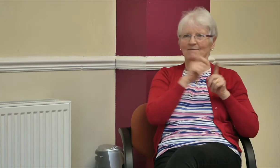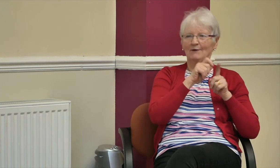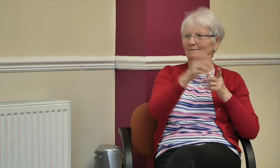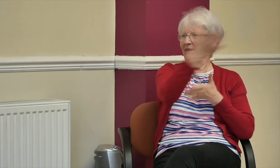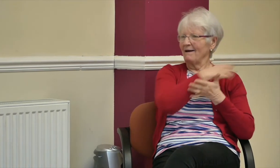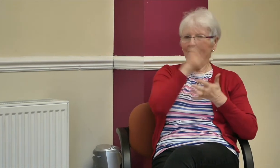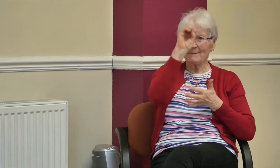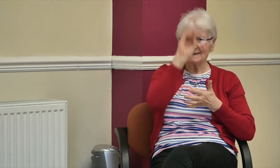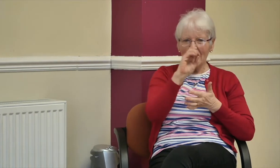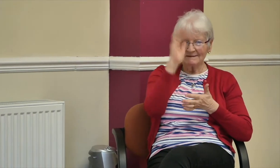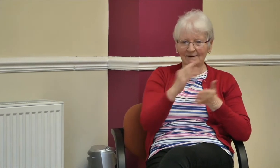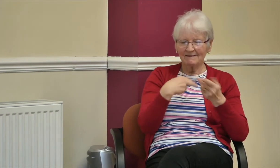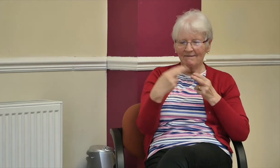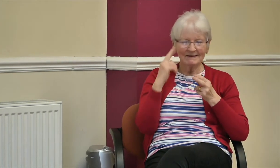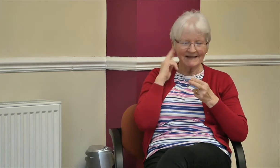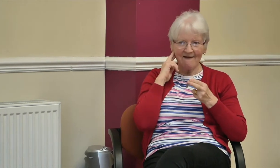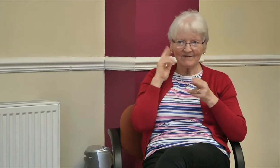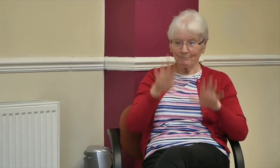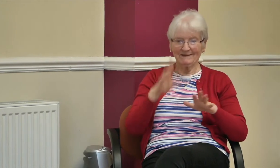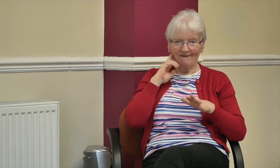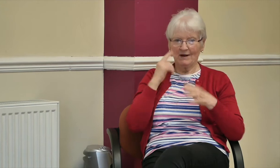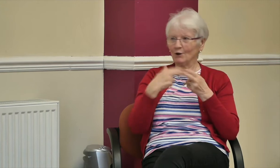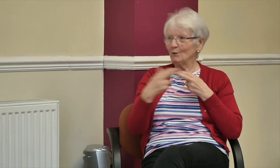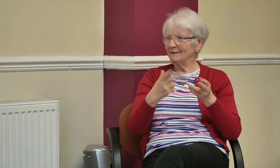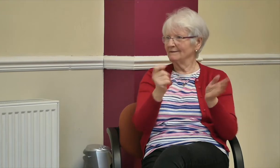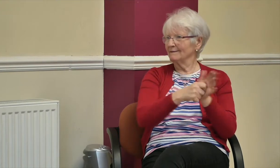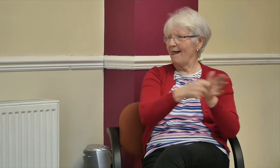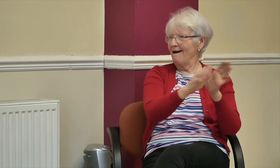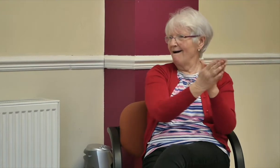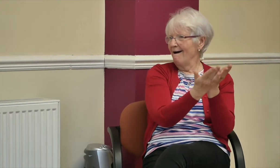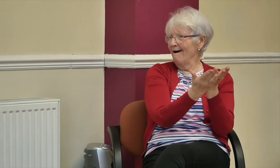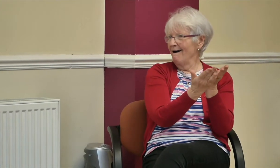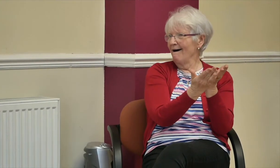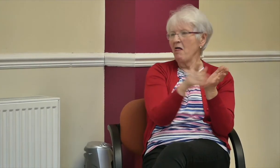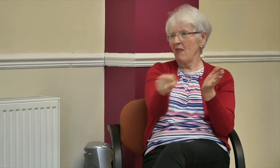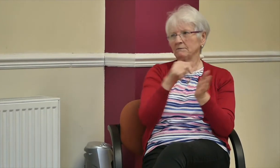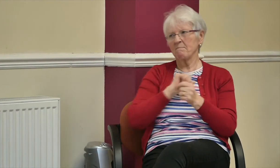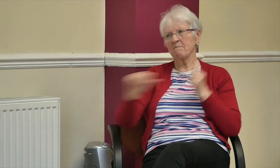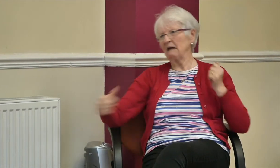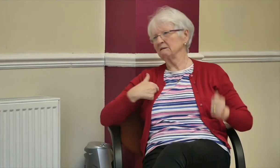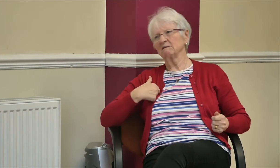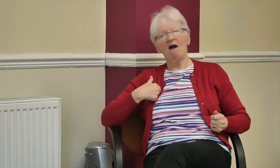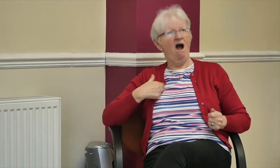I handled Pontypridd's subscriptions to the British Deaf News magazine. That was the best magazine.